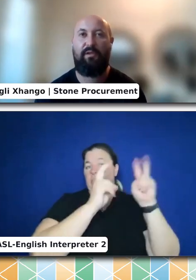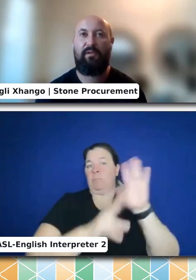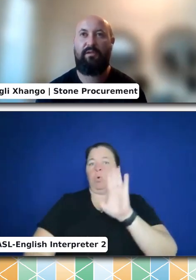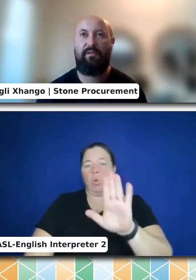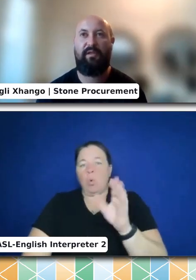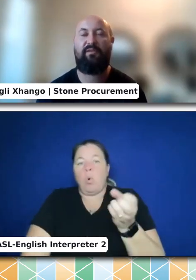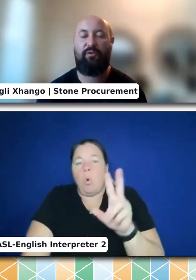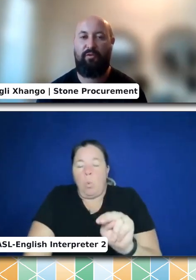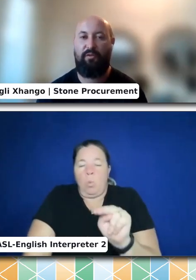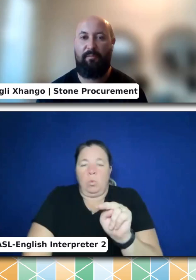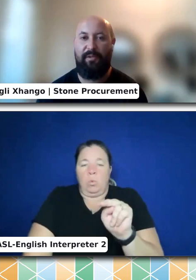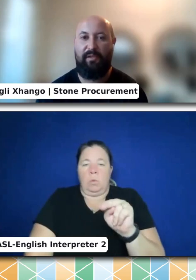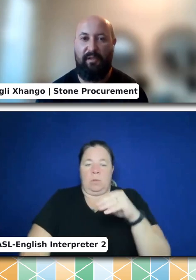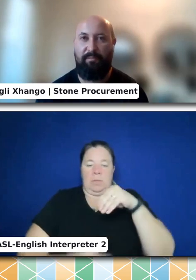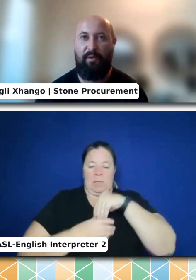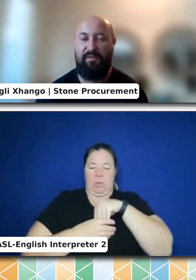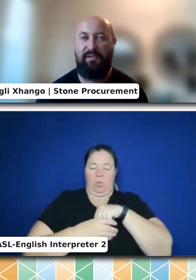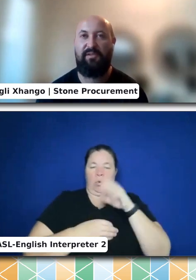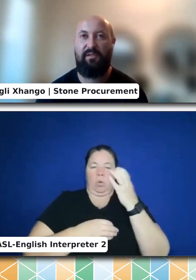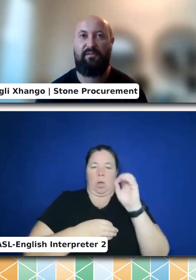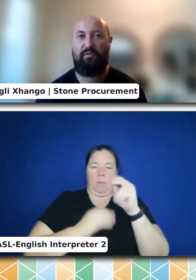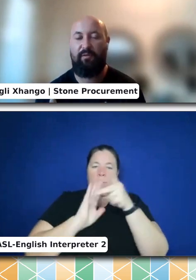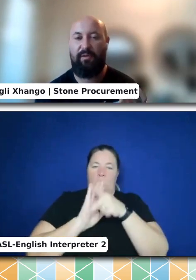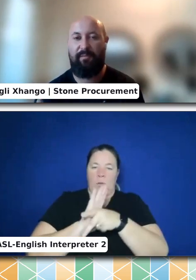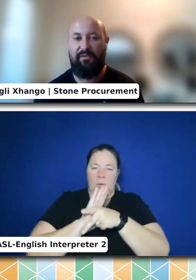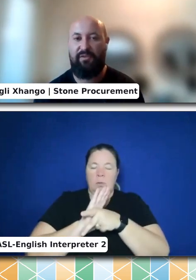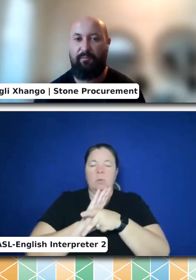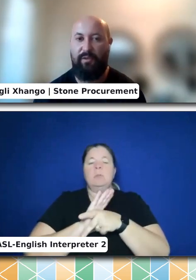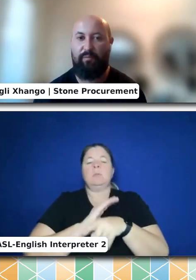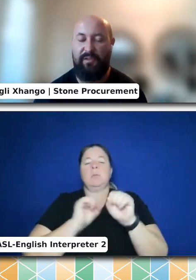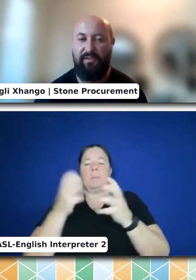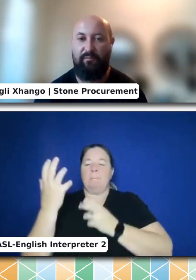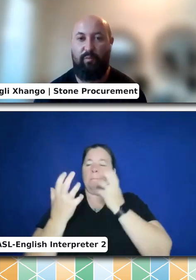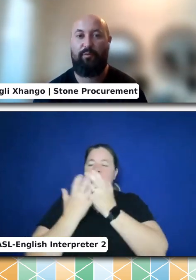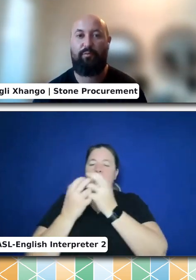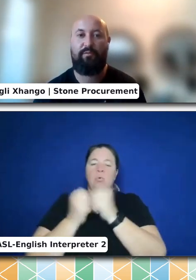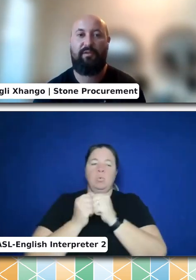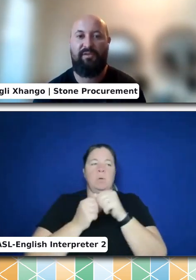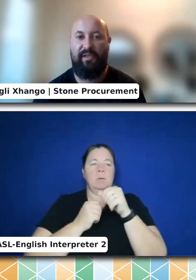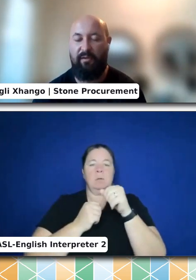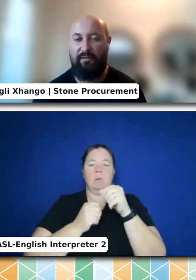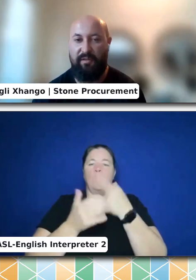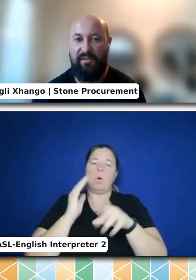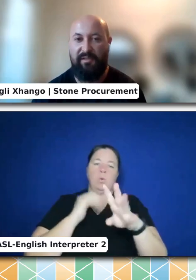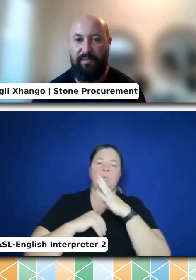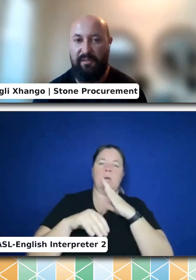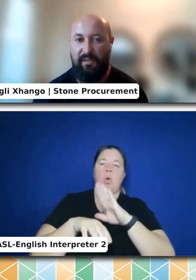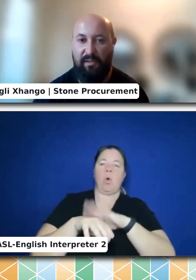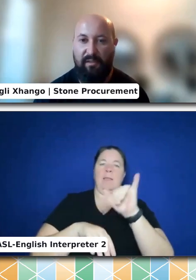Internal company, uh, policies, so that way it matches up with what the… what you… are saying onto the assessments.